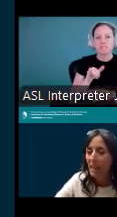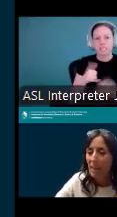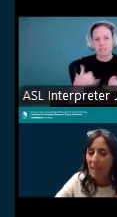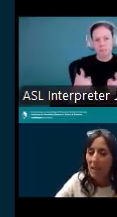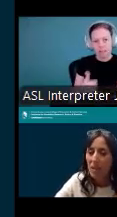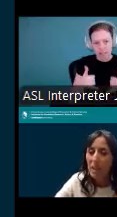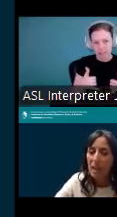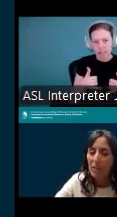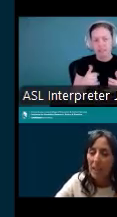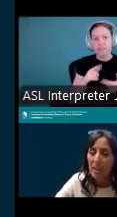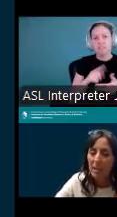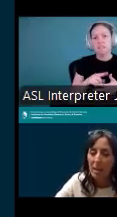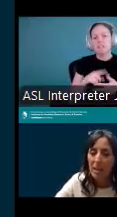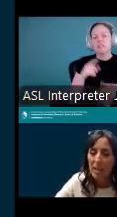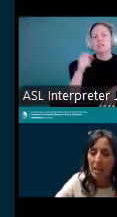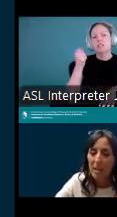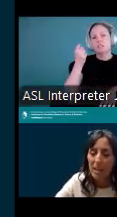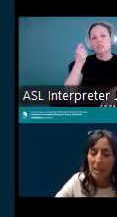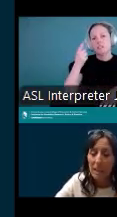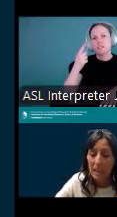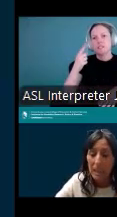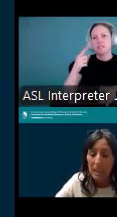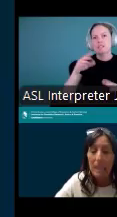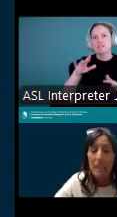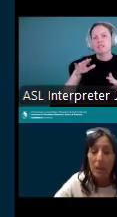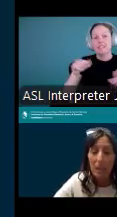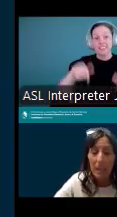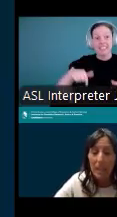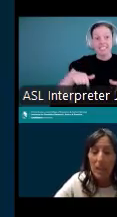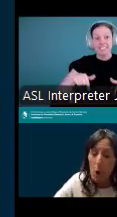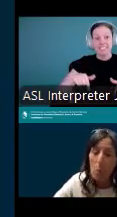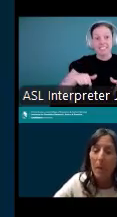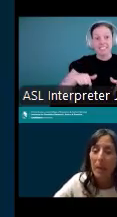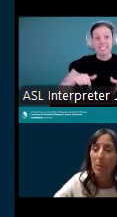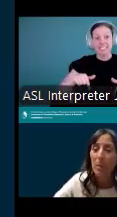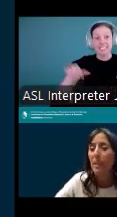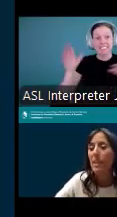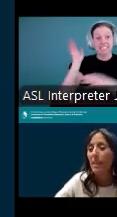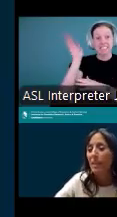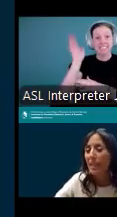continuing to have a year long see series, oh my word, series.